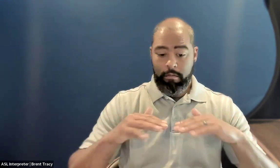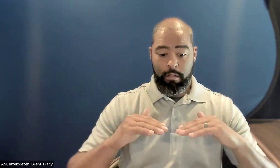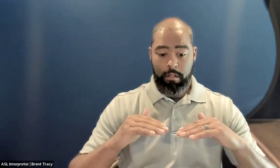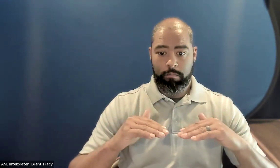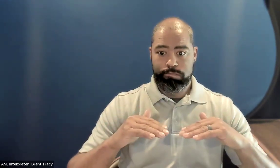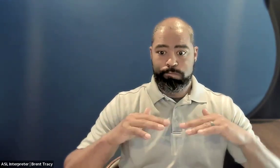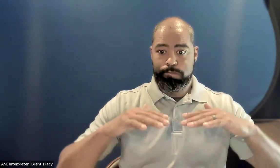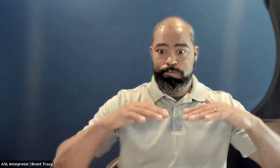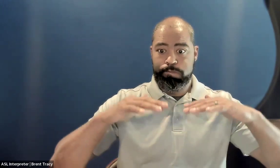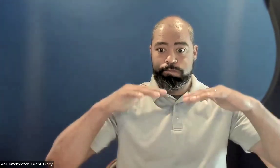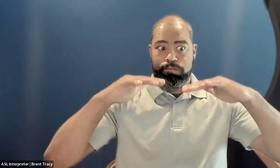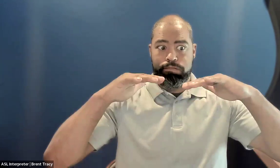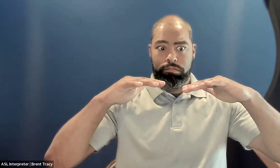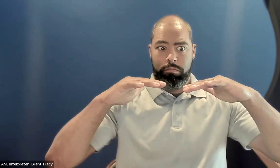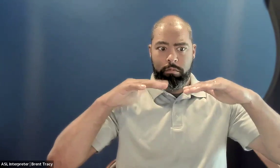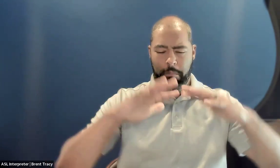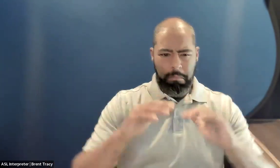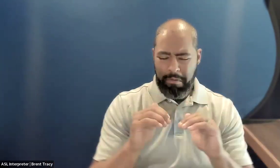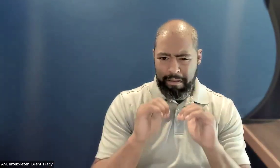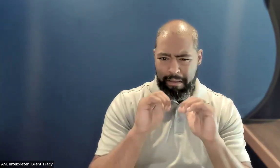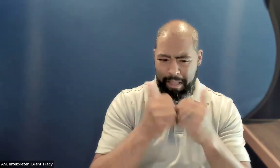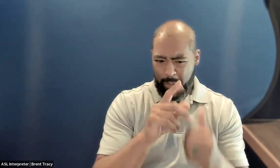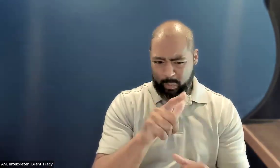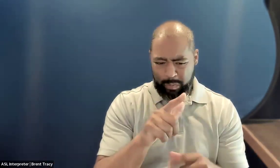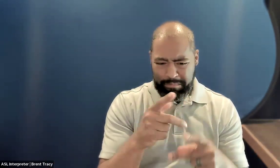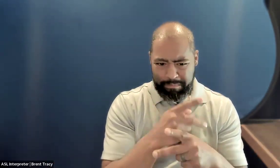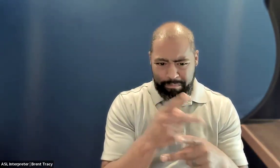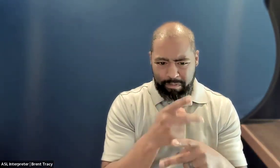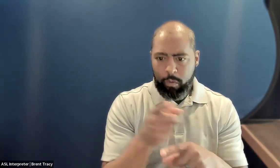And if there are any questions about the pop up text that